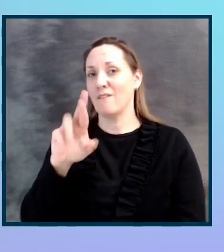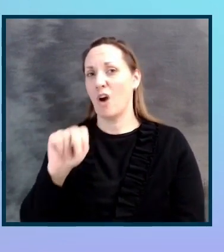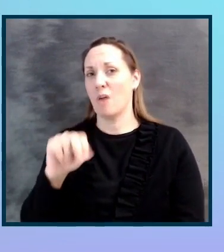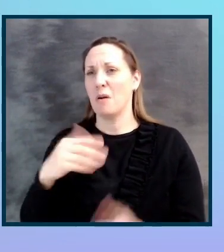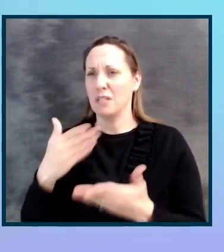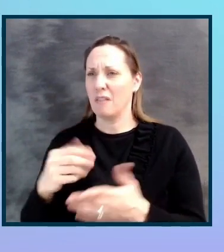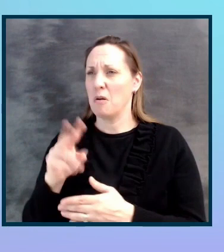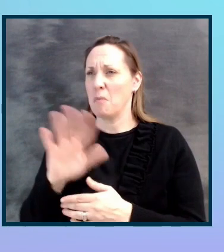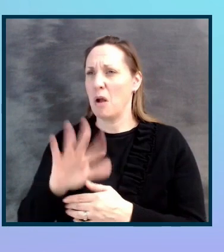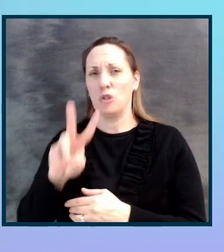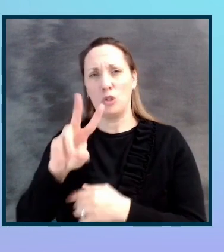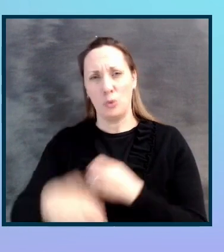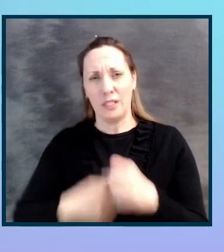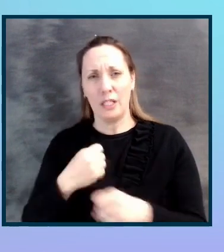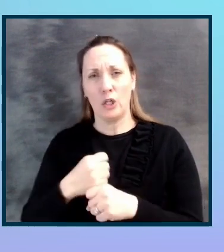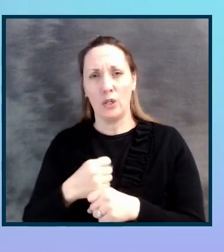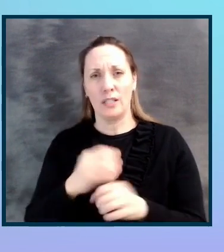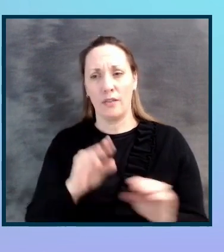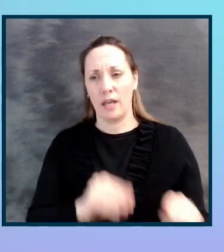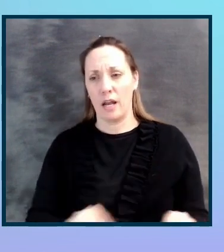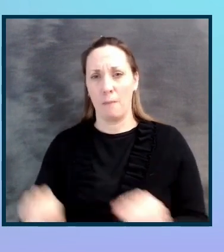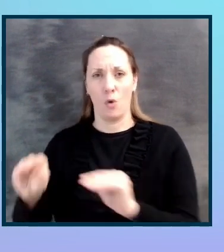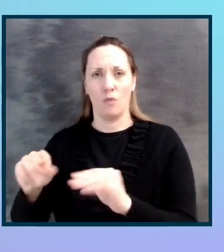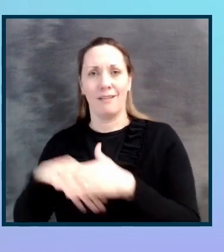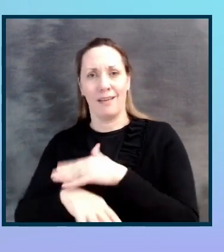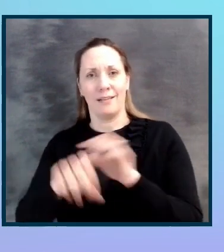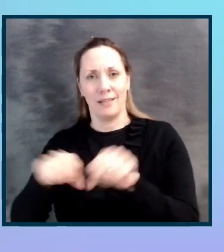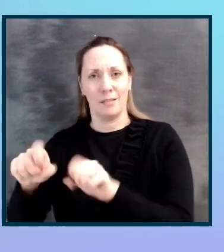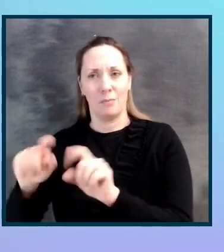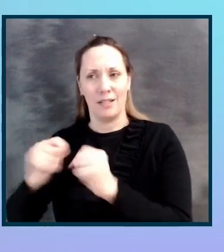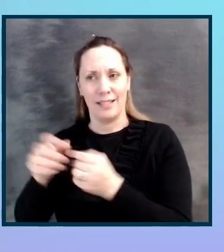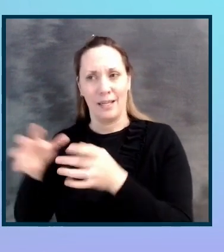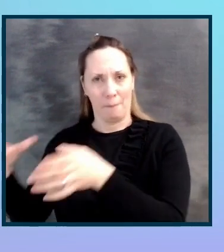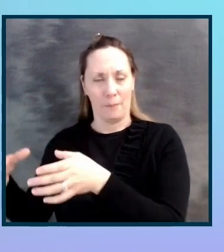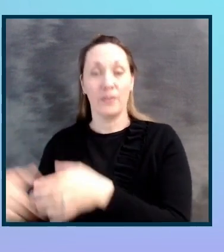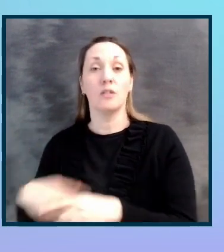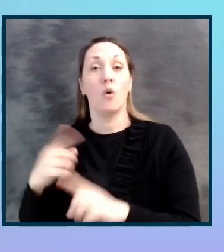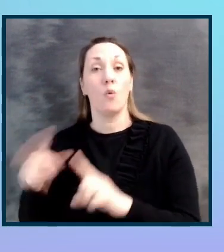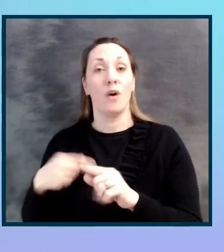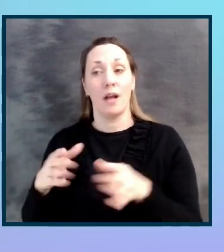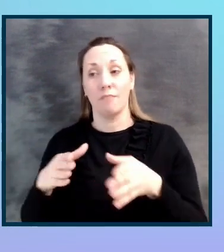and then I moved to State Farm's accessibility team. When I did that, I actually took a lot of time.